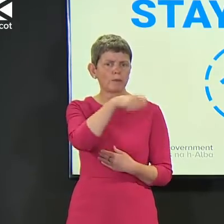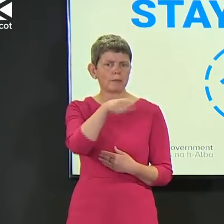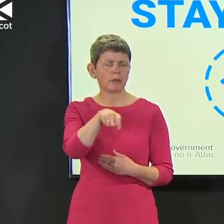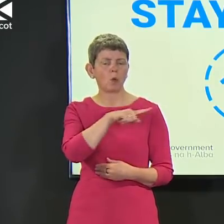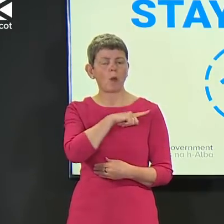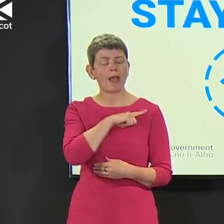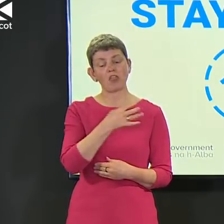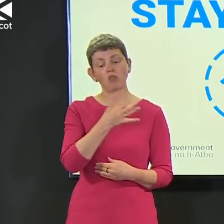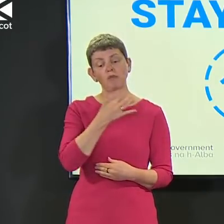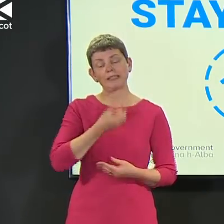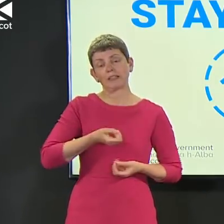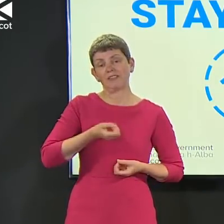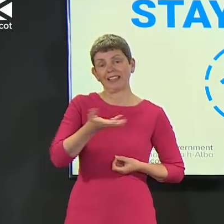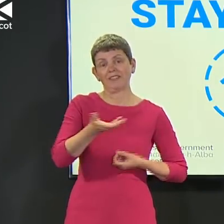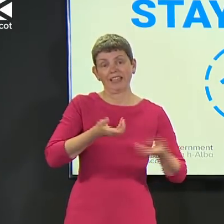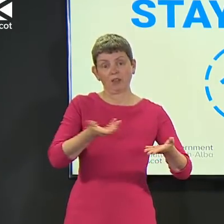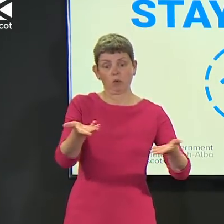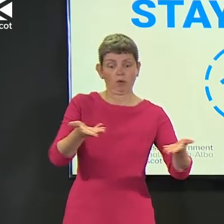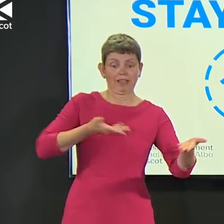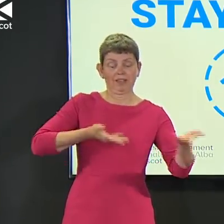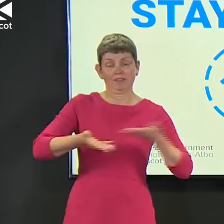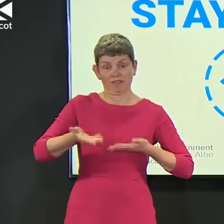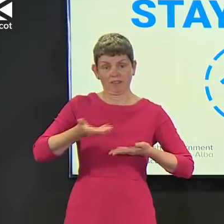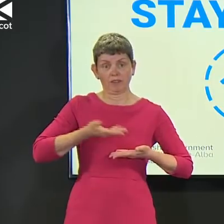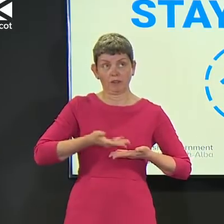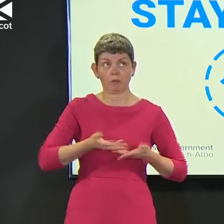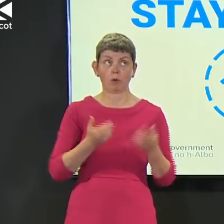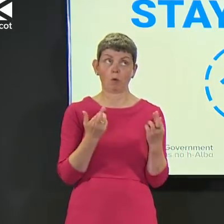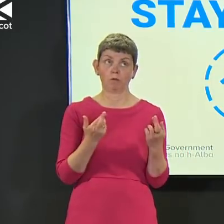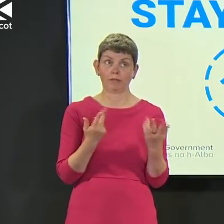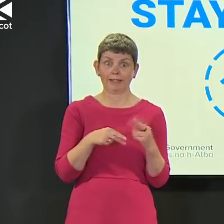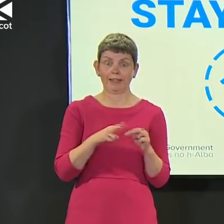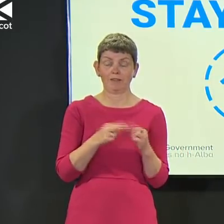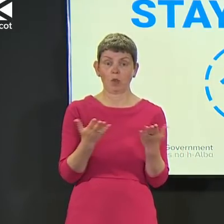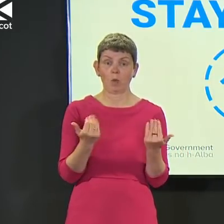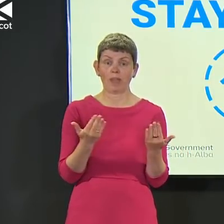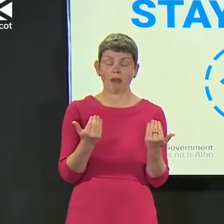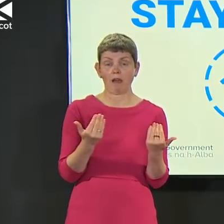hopefully particularly as the the weather gets a bit brighter and there's more UV rays there to